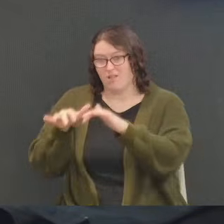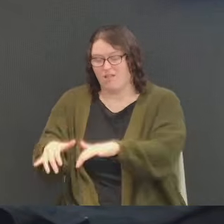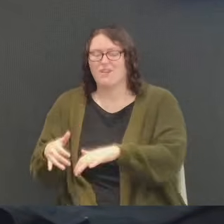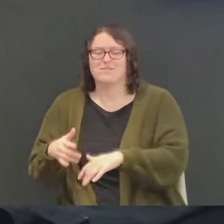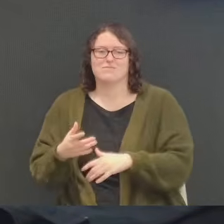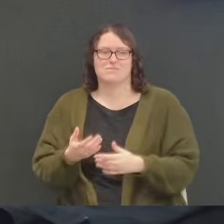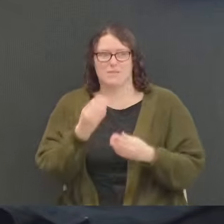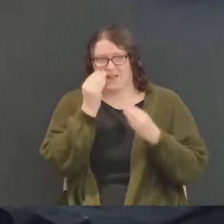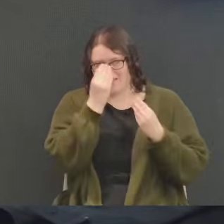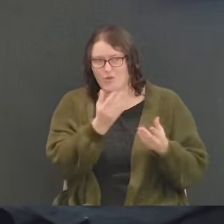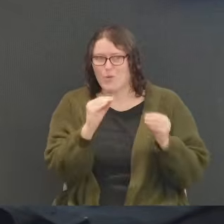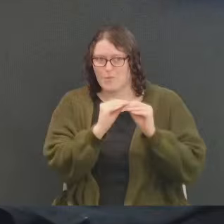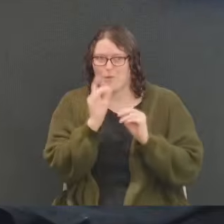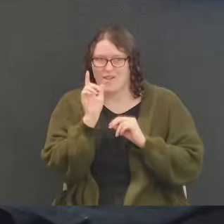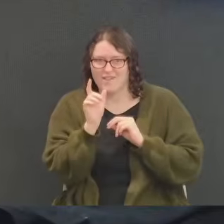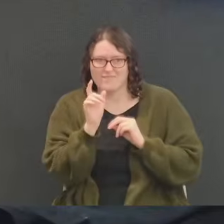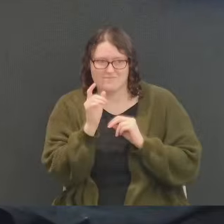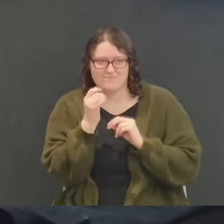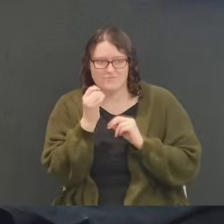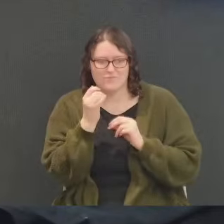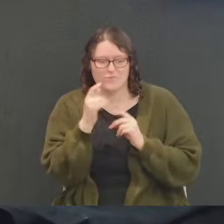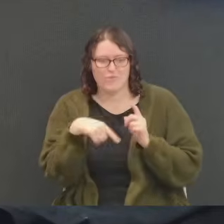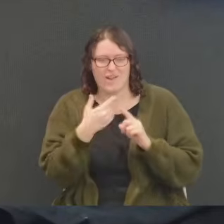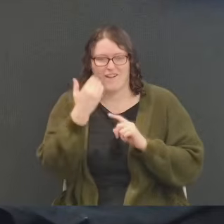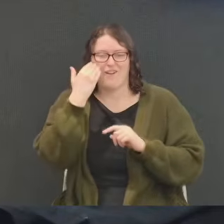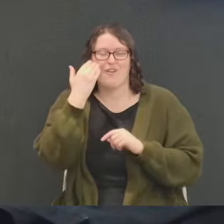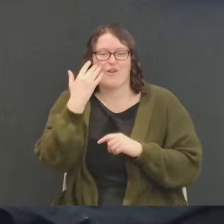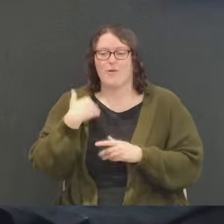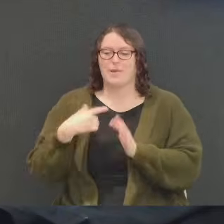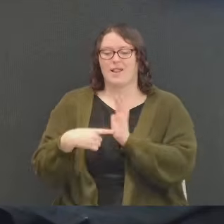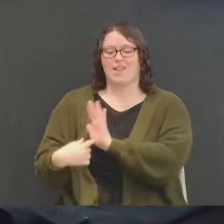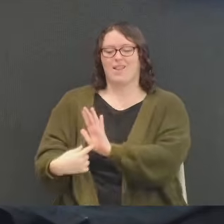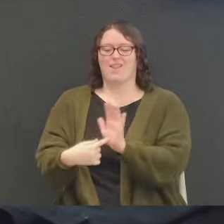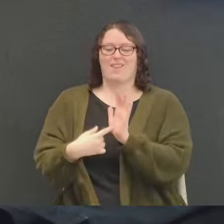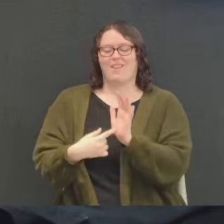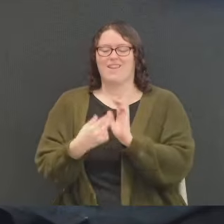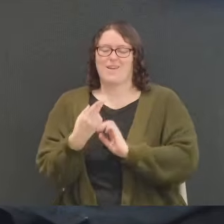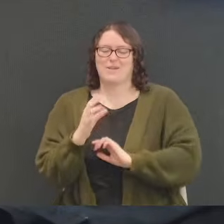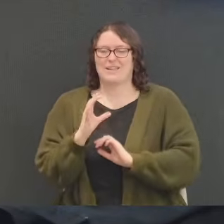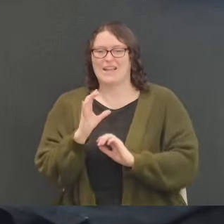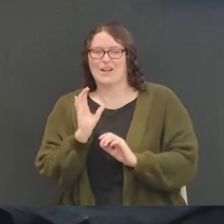will be showing off some of the things that the county has done over the past couple of years,